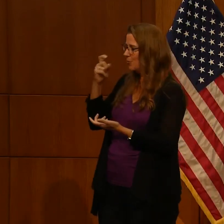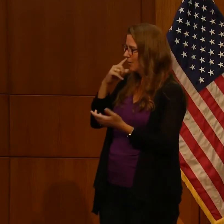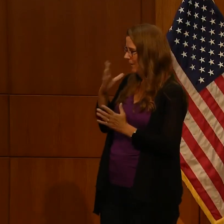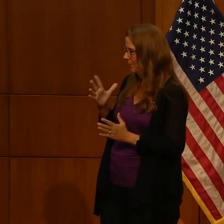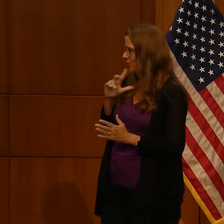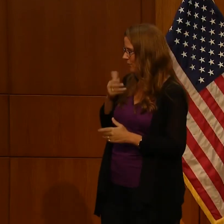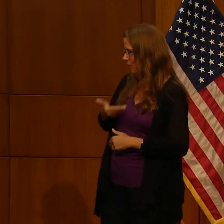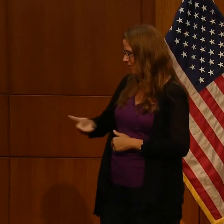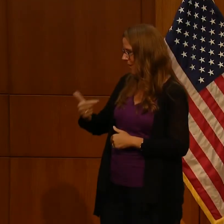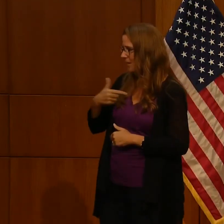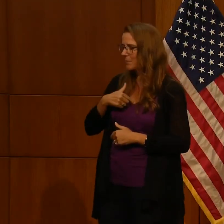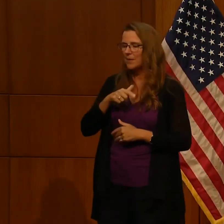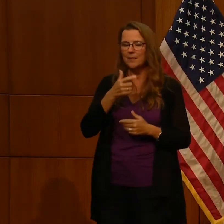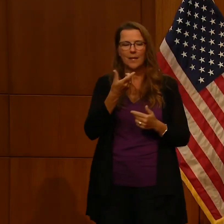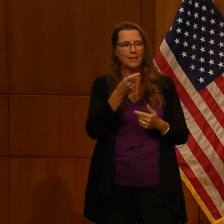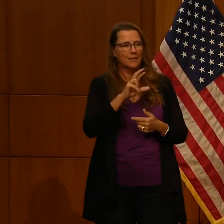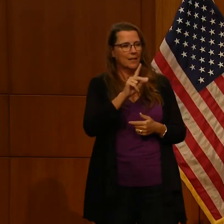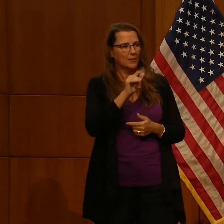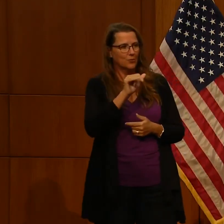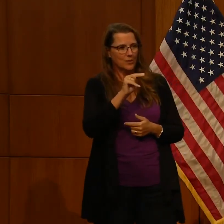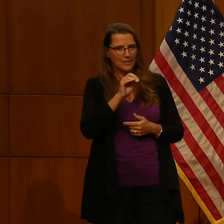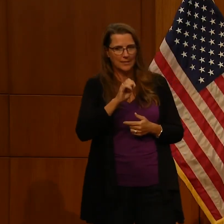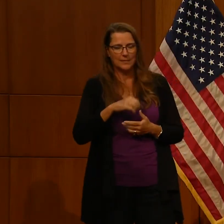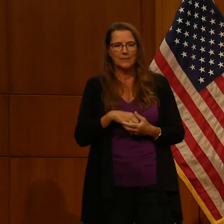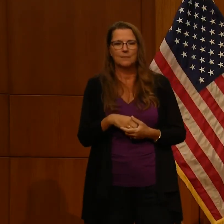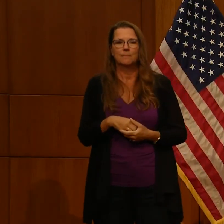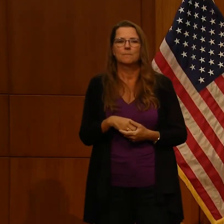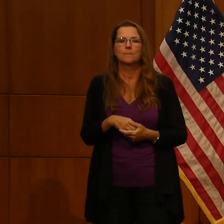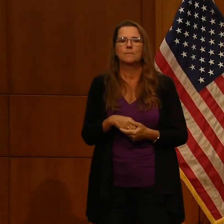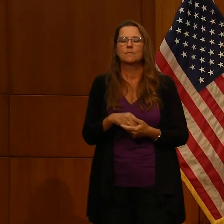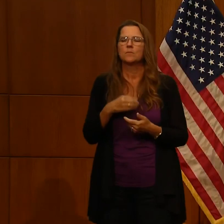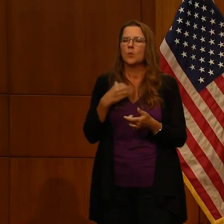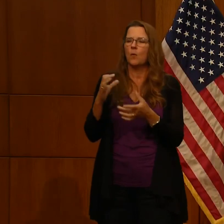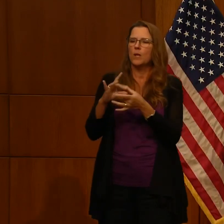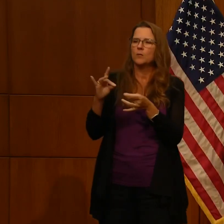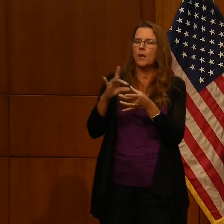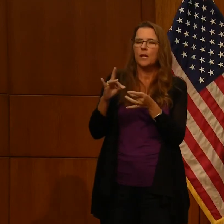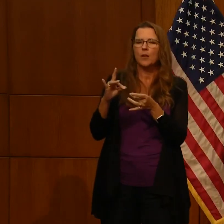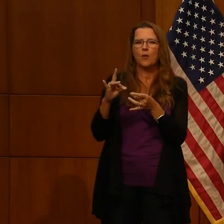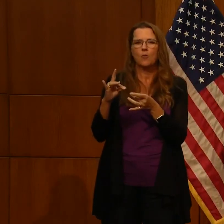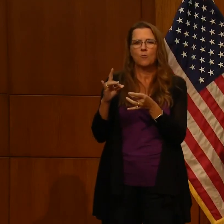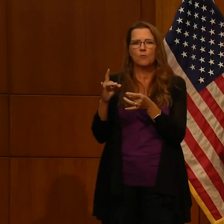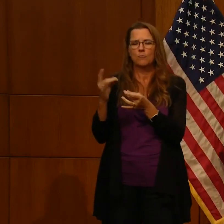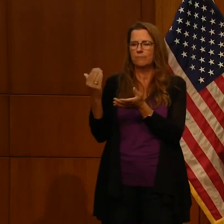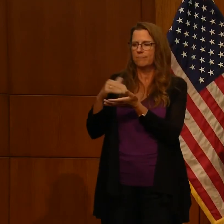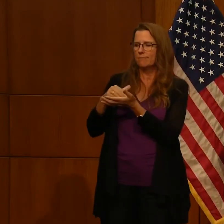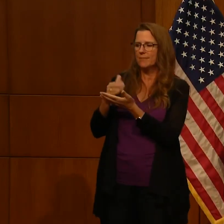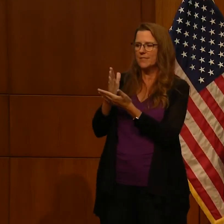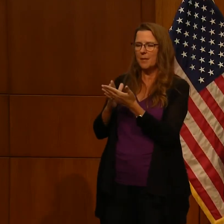GOVERNOR FOR HAVING ME HERE TODAY AND THANK YOU, DR LANE. I